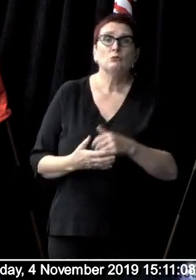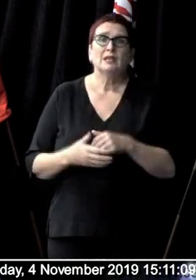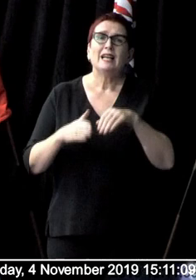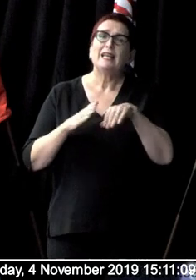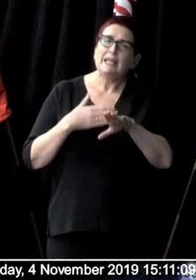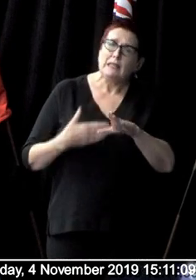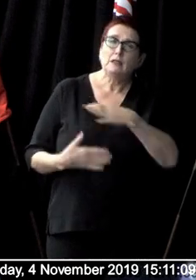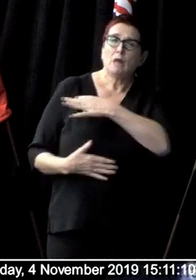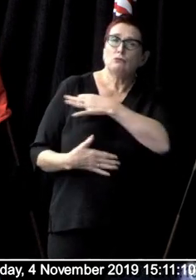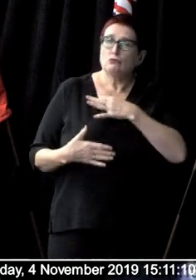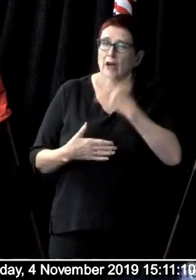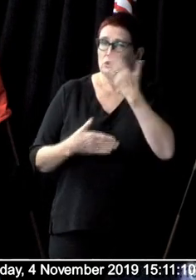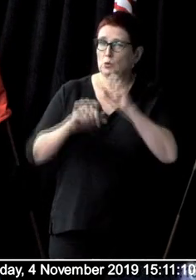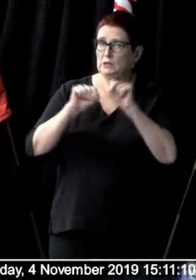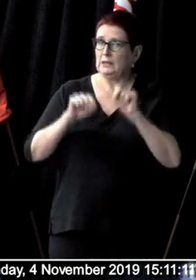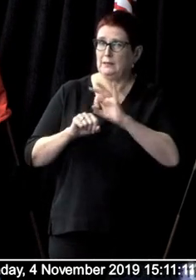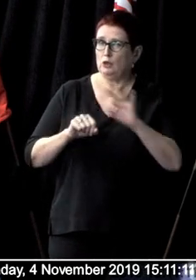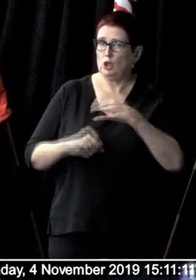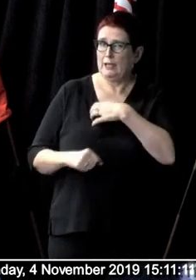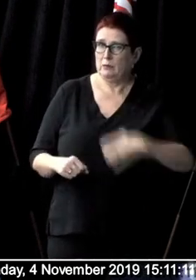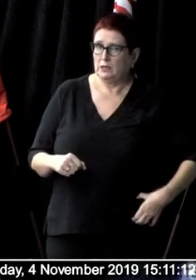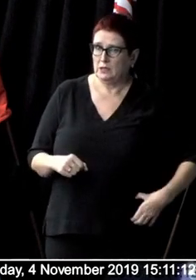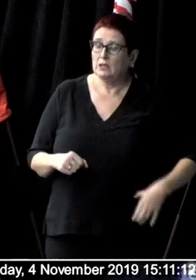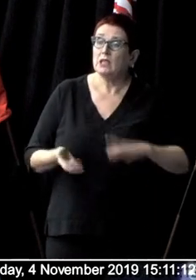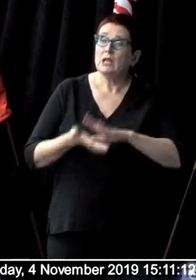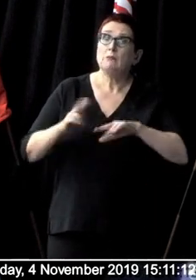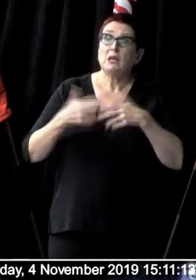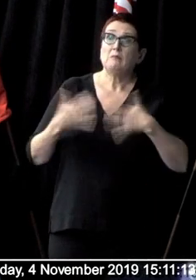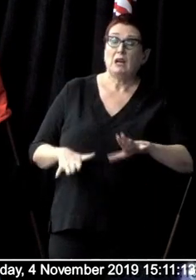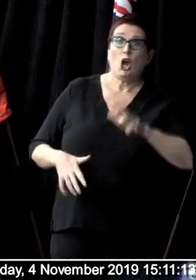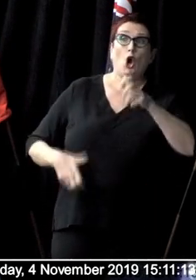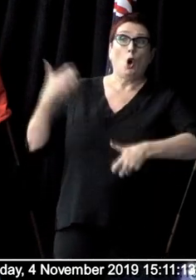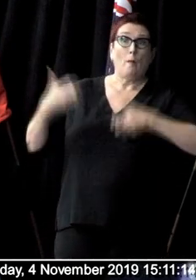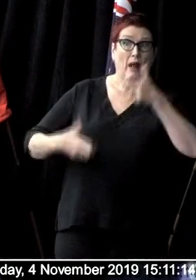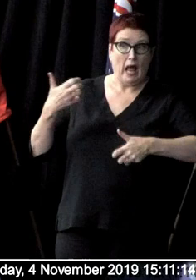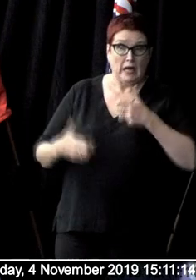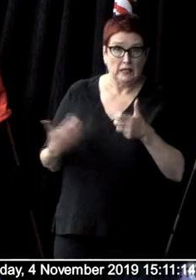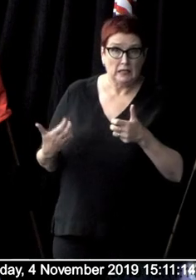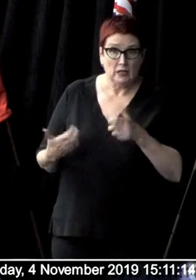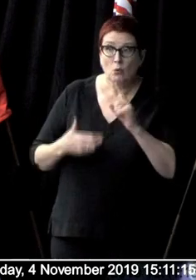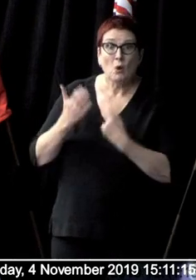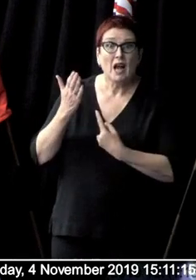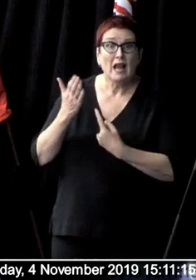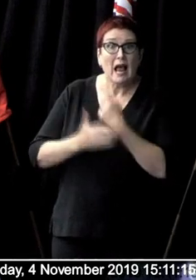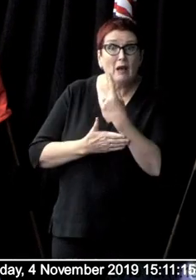here – they have made complaints or started to escalate things and the child’s enrolment has been withdrawn.